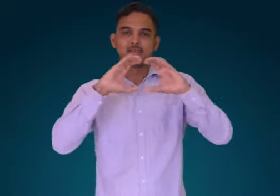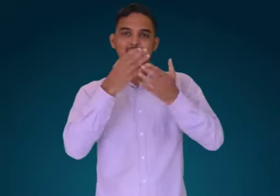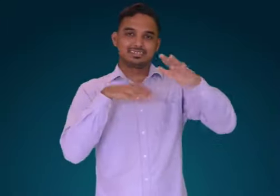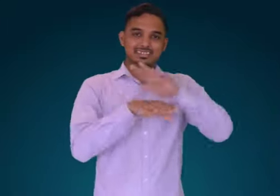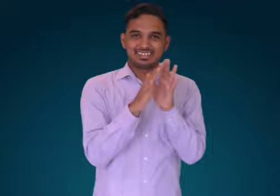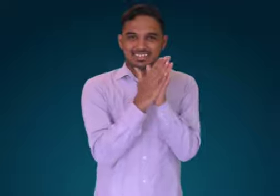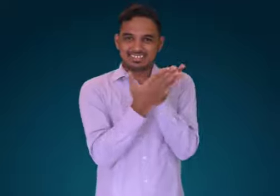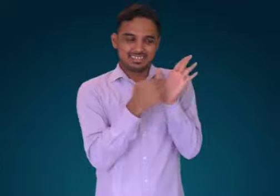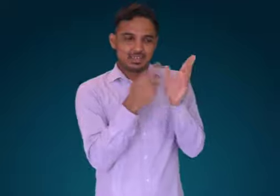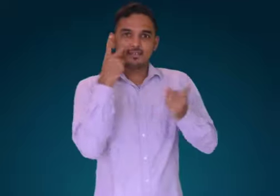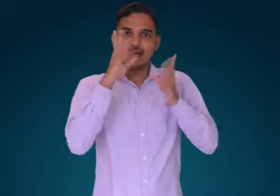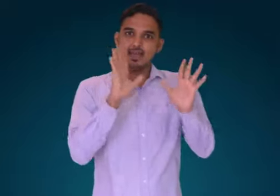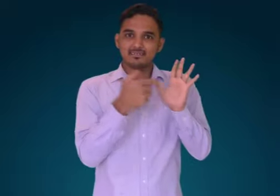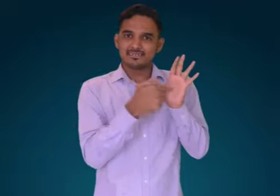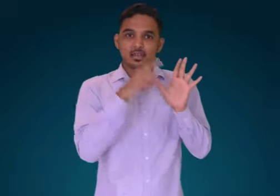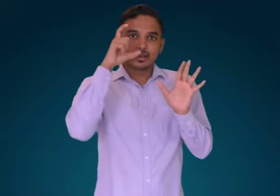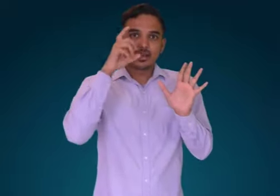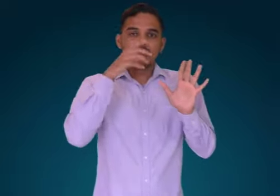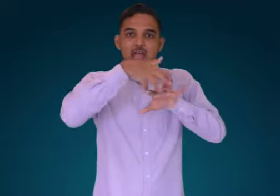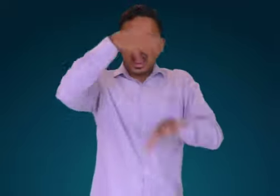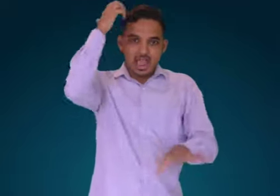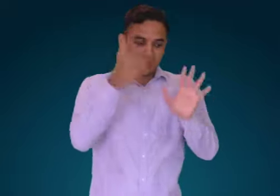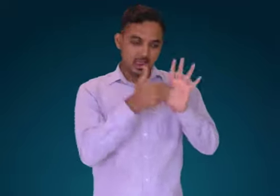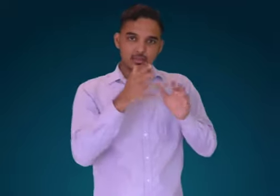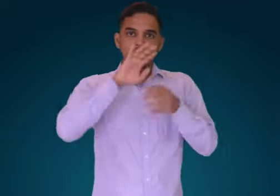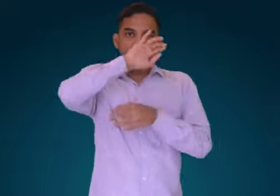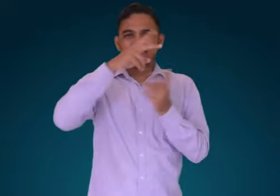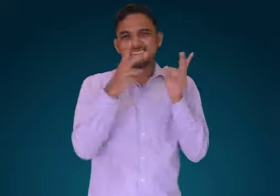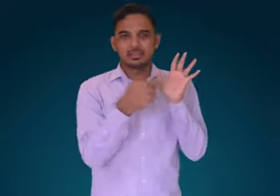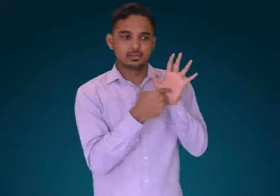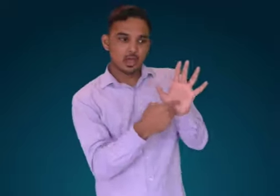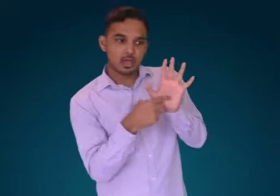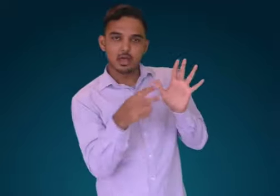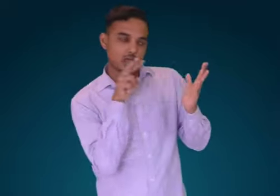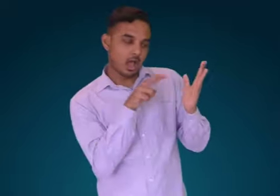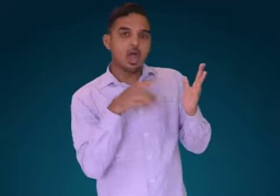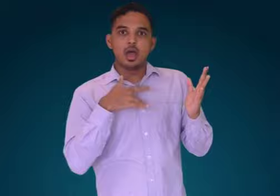a deaf boy identifies and explains about a bottle gourd plant